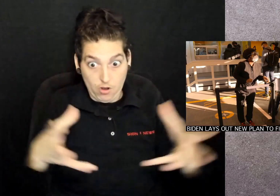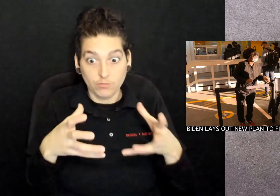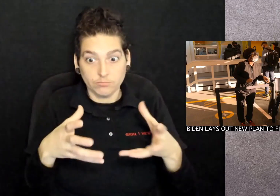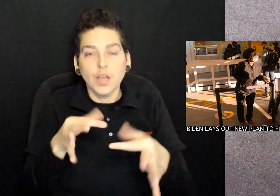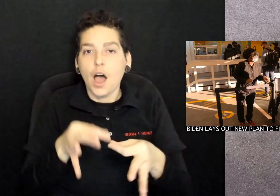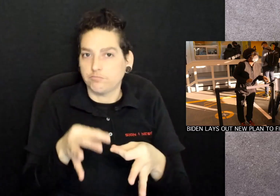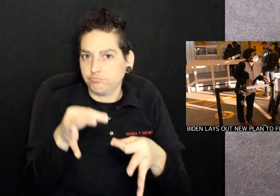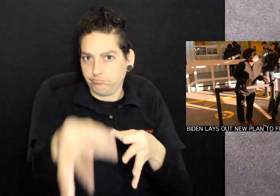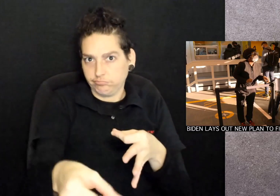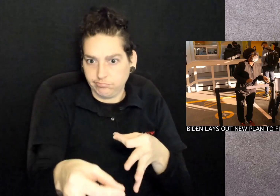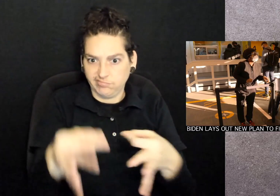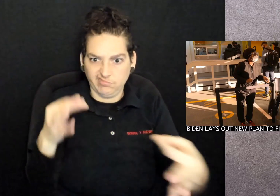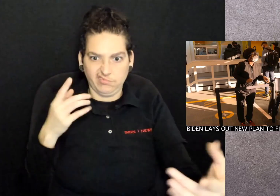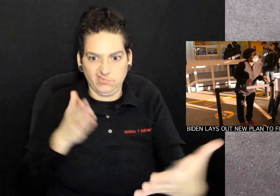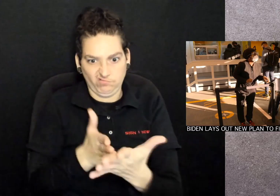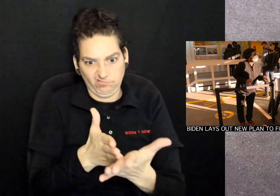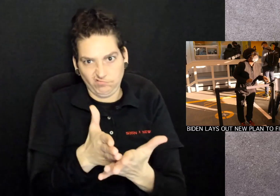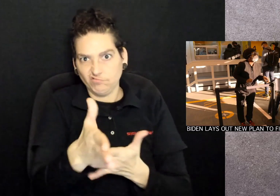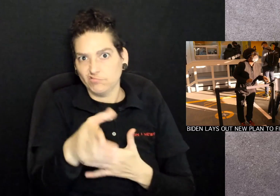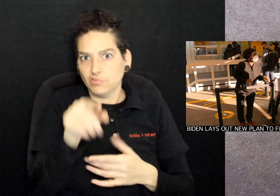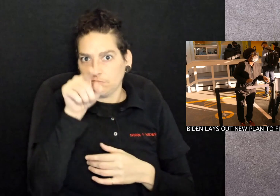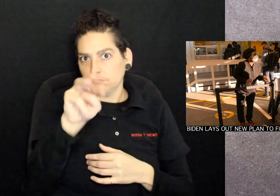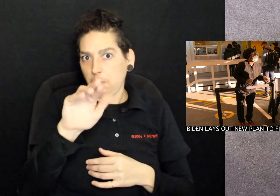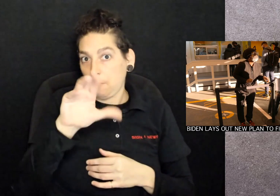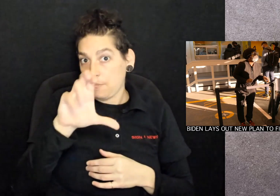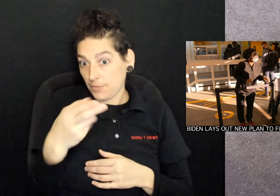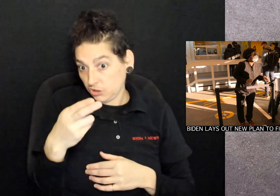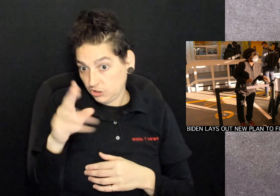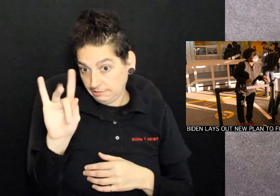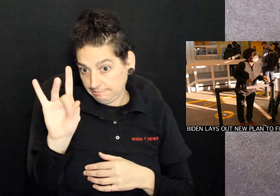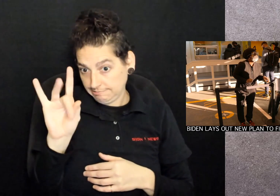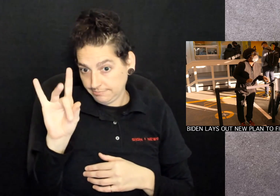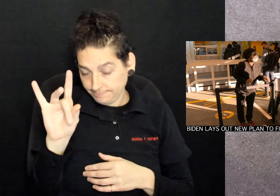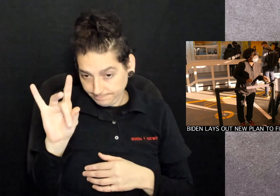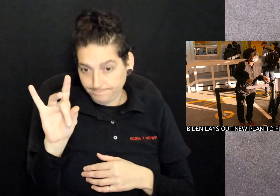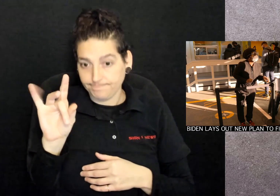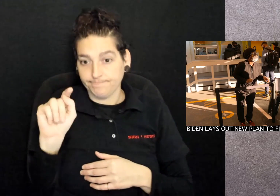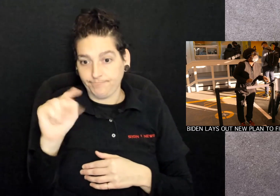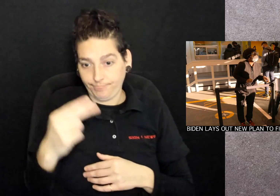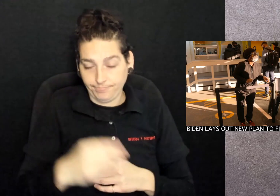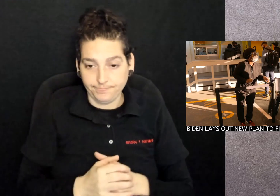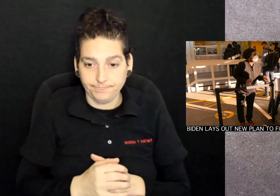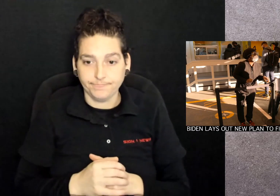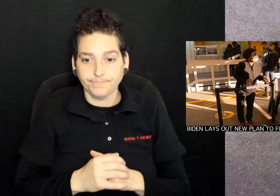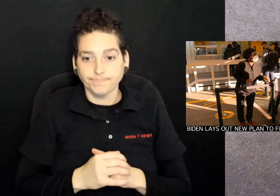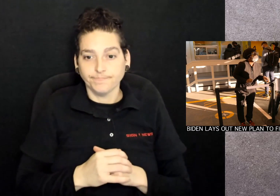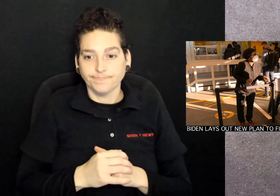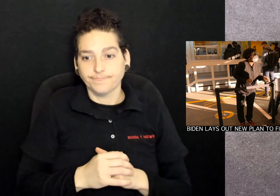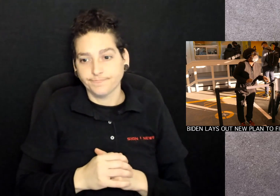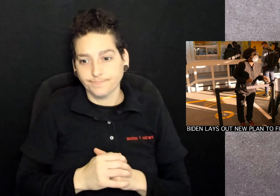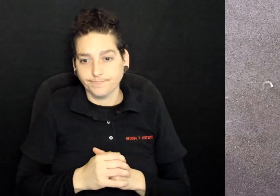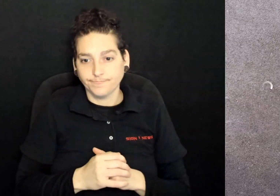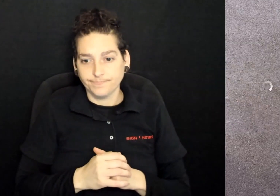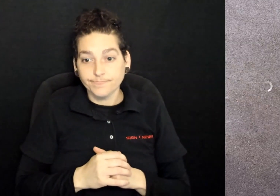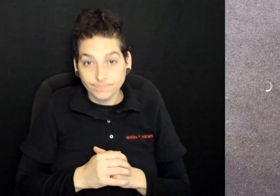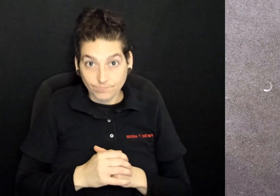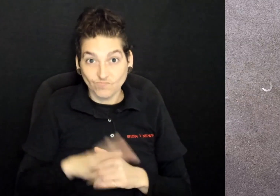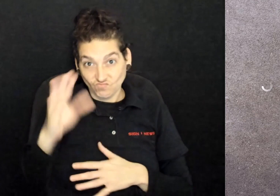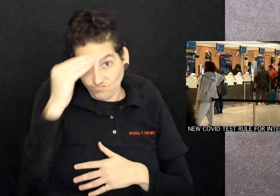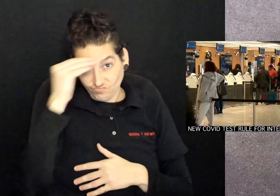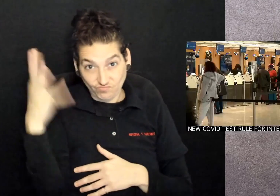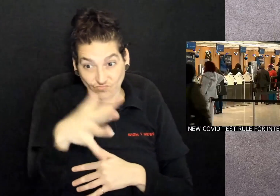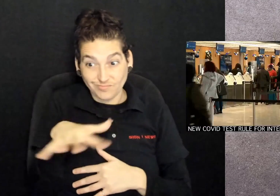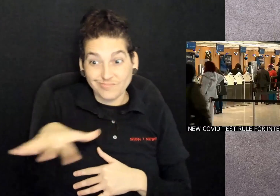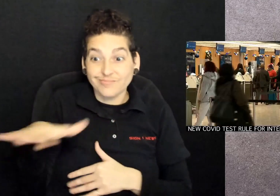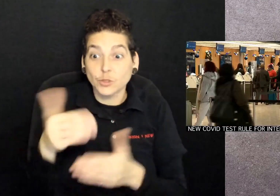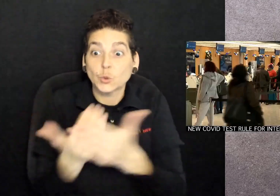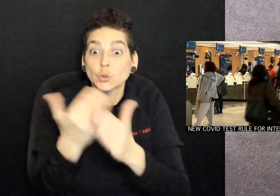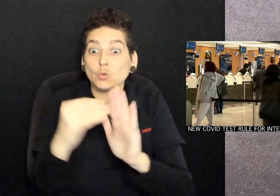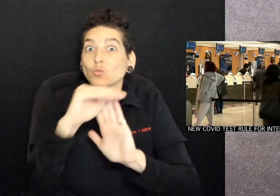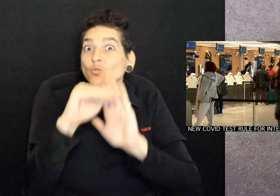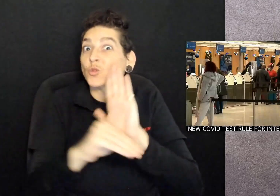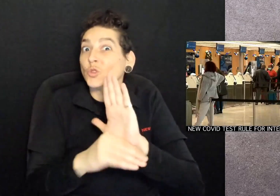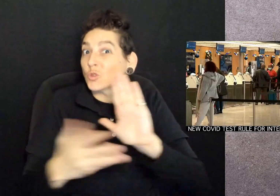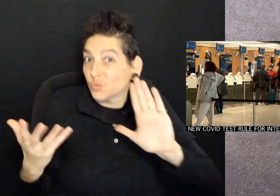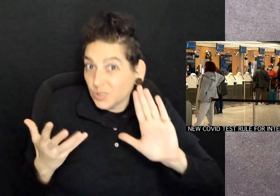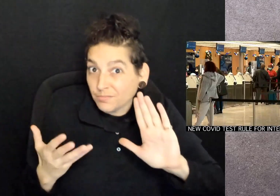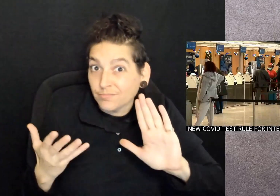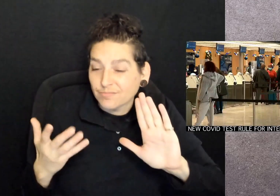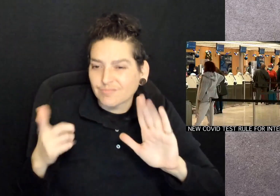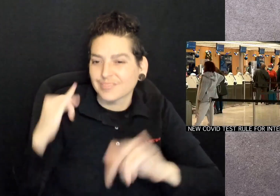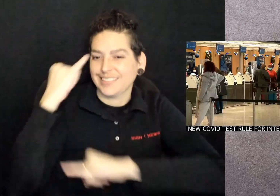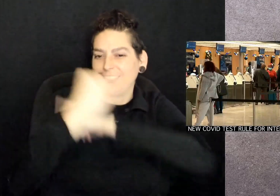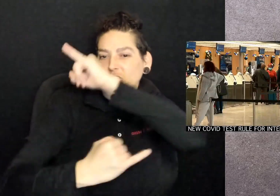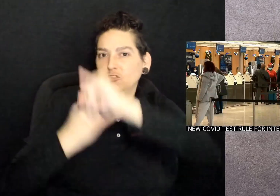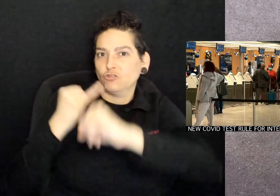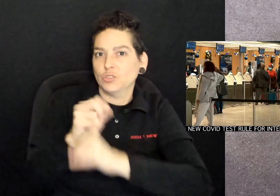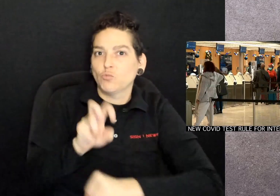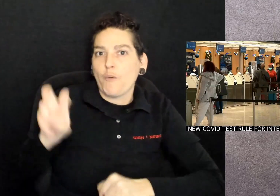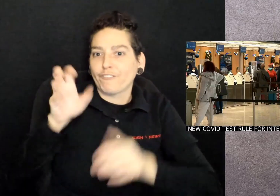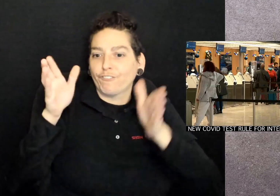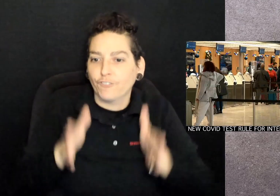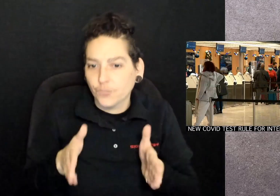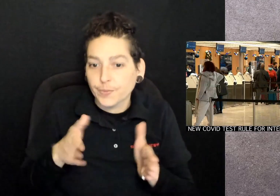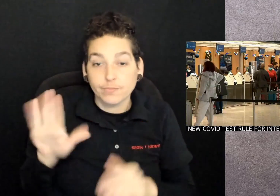has been extended through March 18 there are also new rules on international travelers